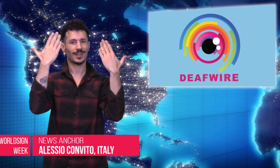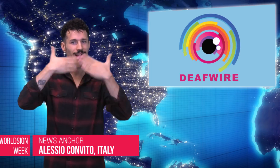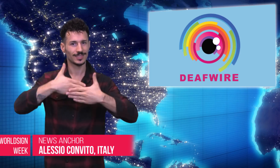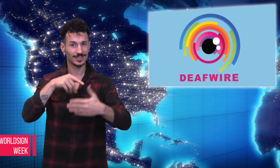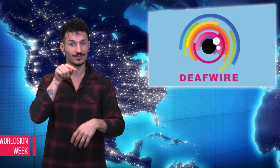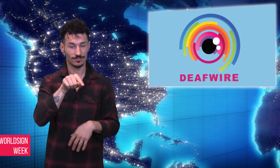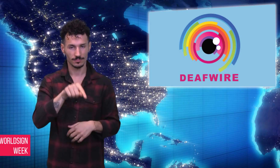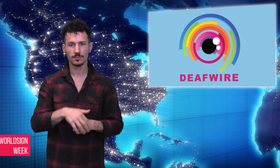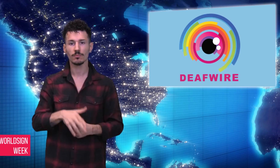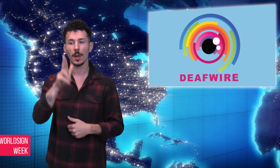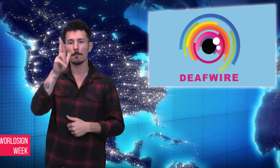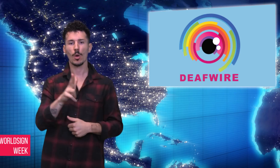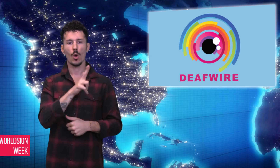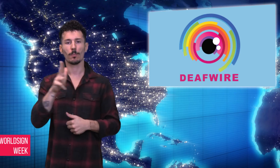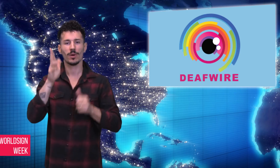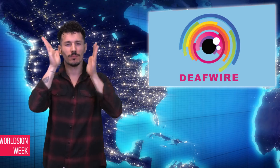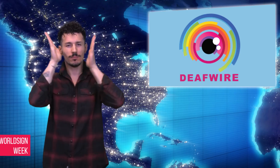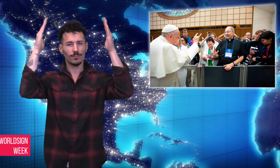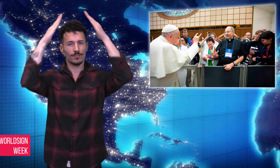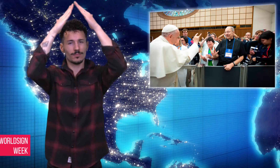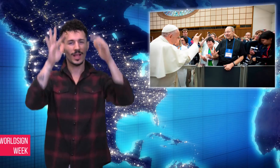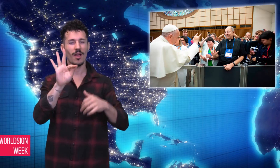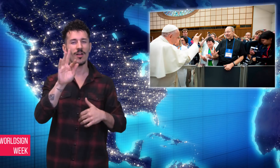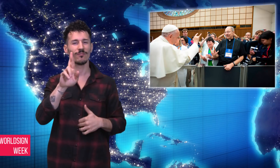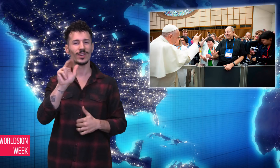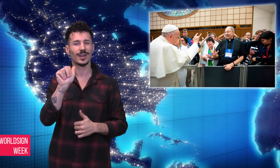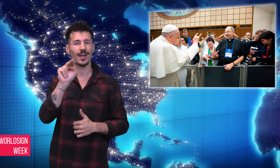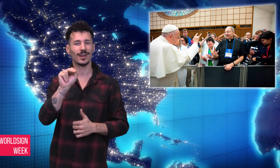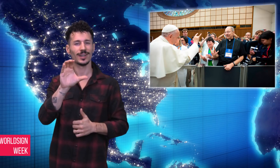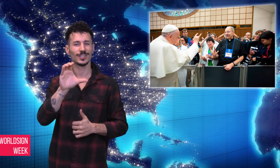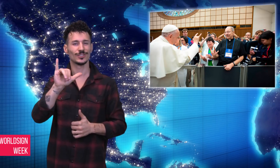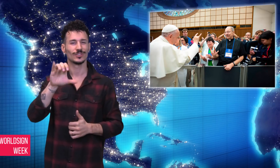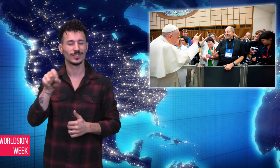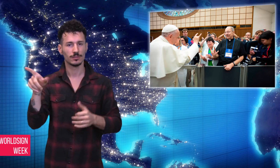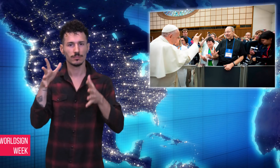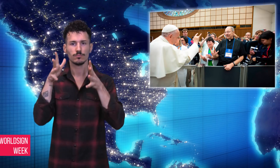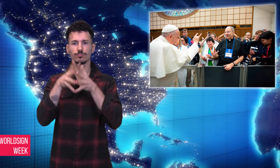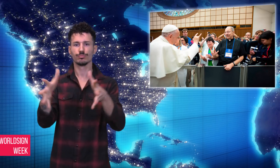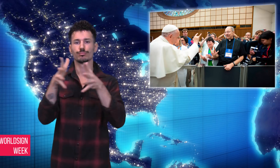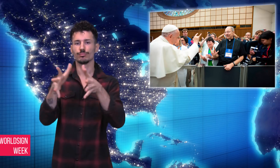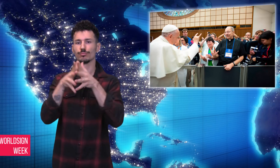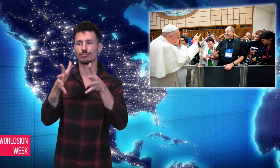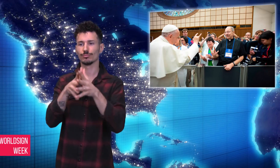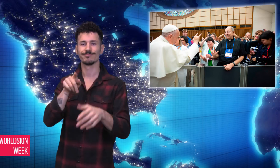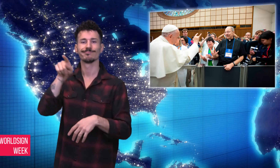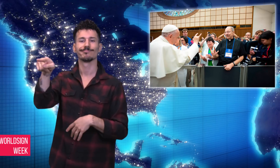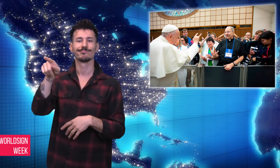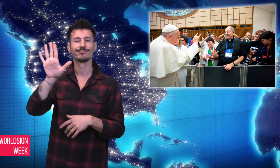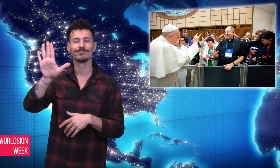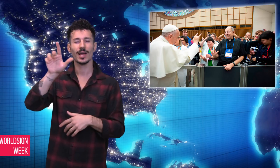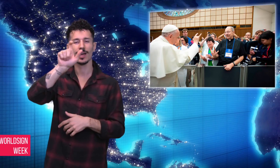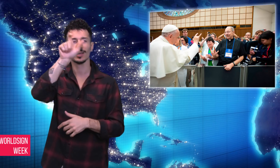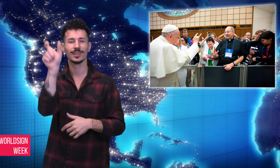September 29th, Pope Francis delivered a message to Italy’s